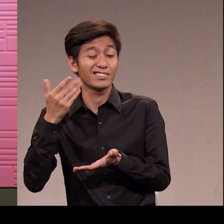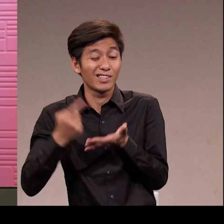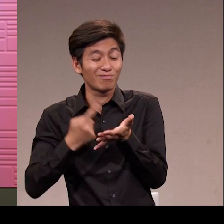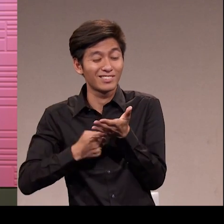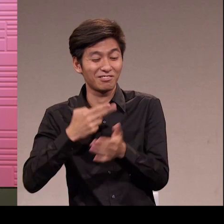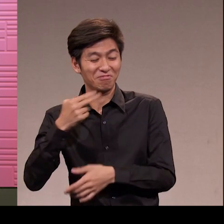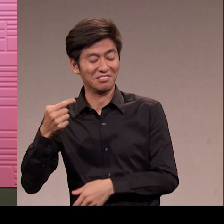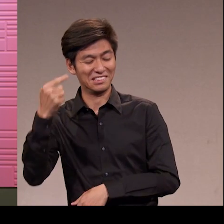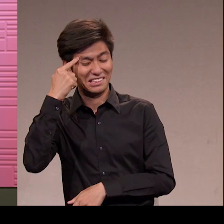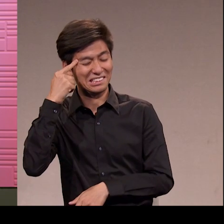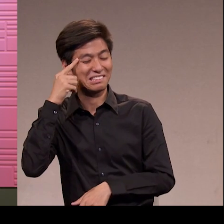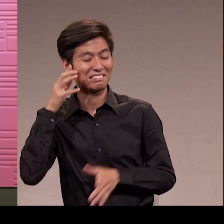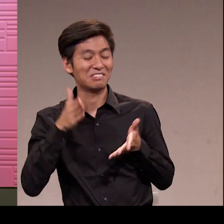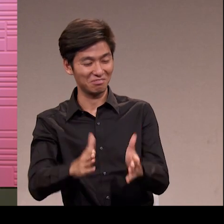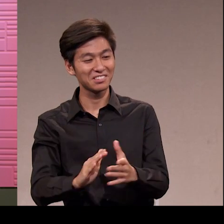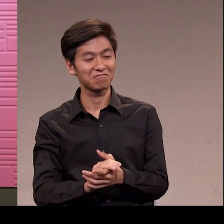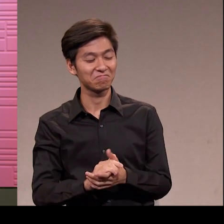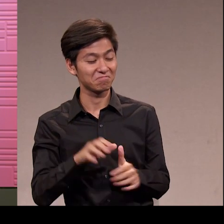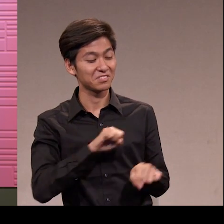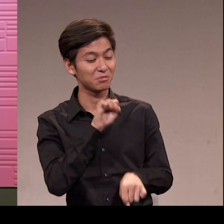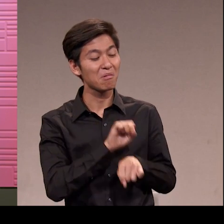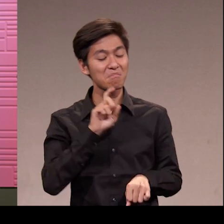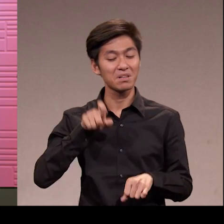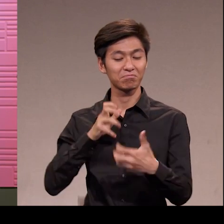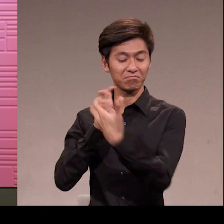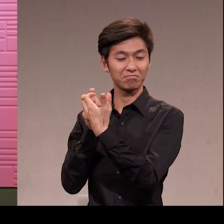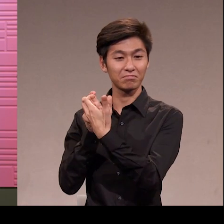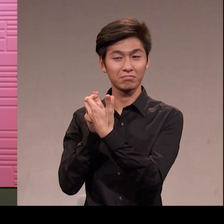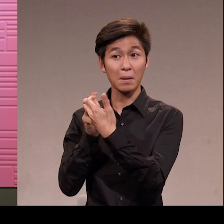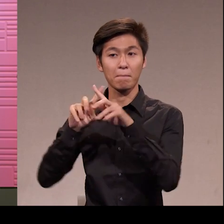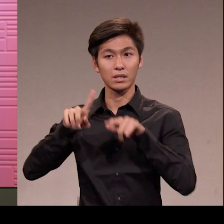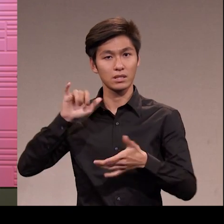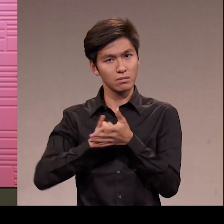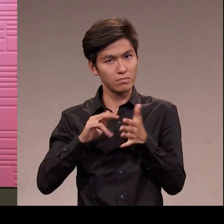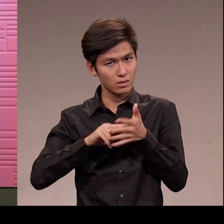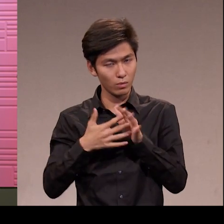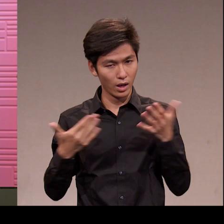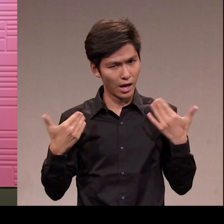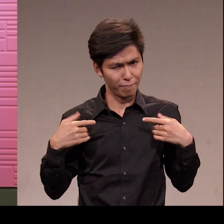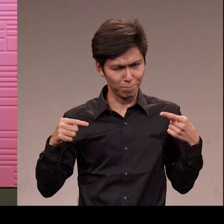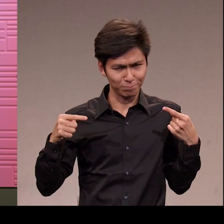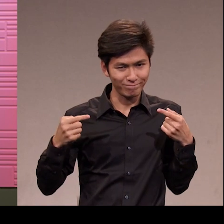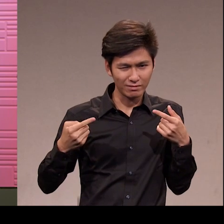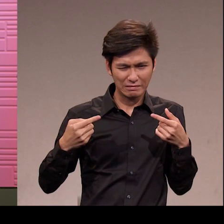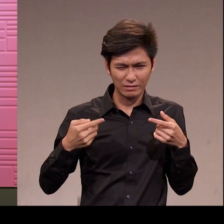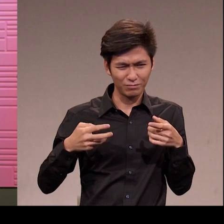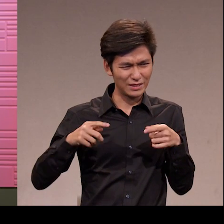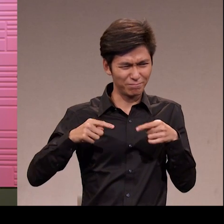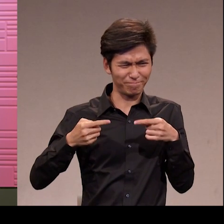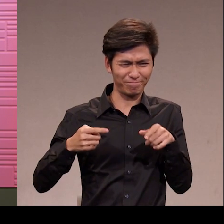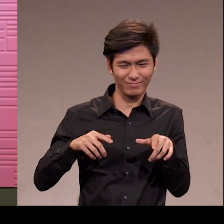But it means that there is potential for friction between our 2 countries and to stay as equal partners